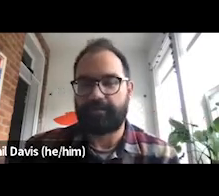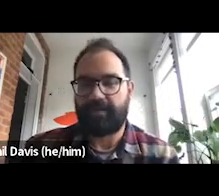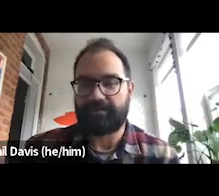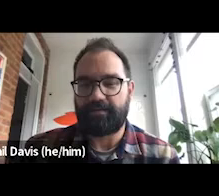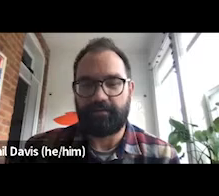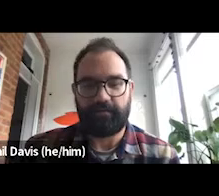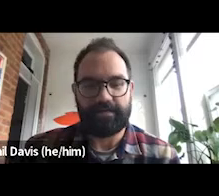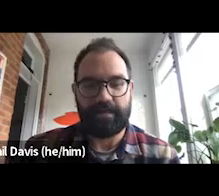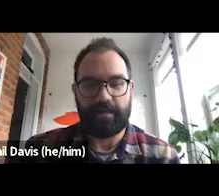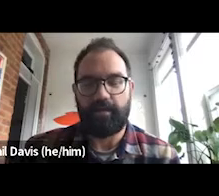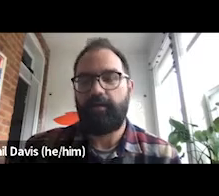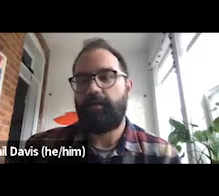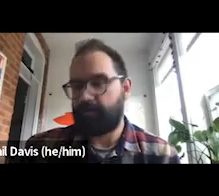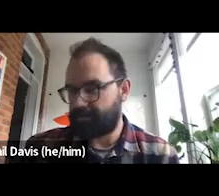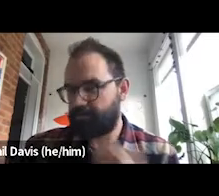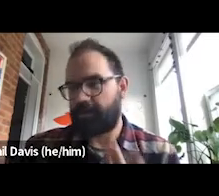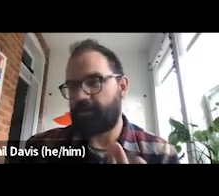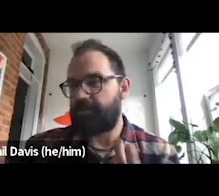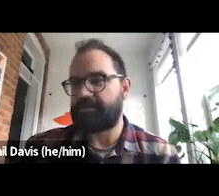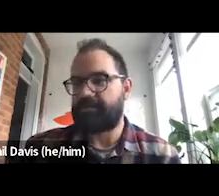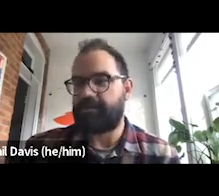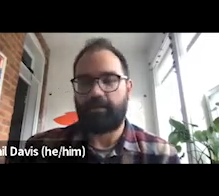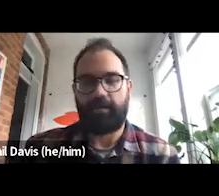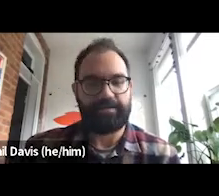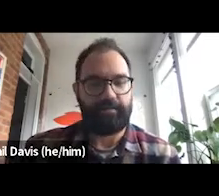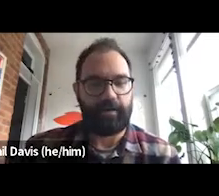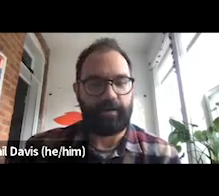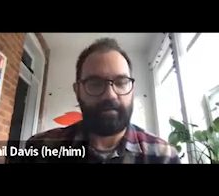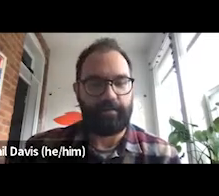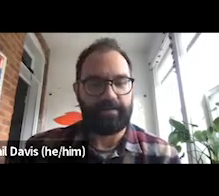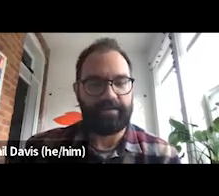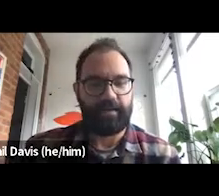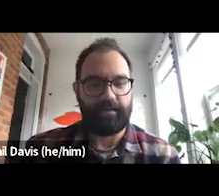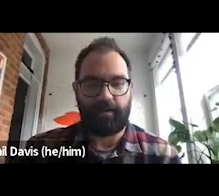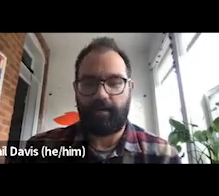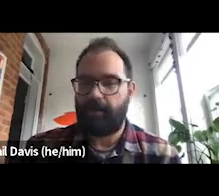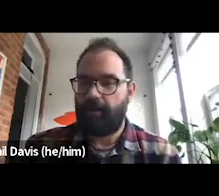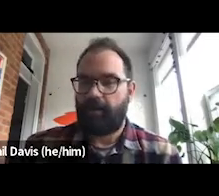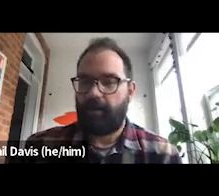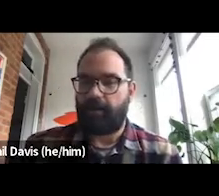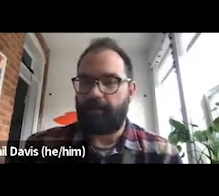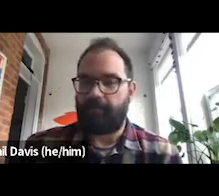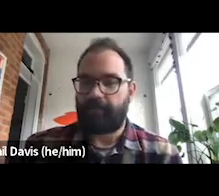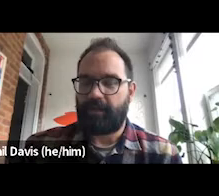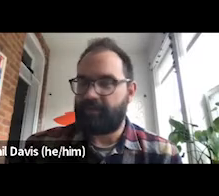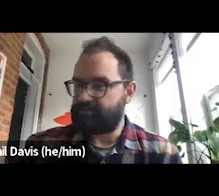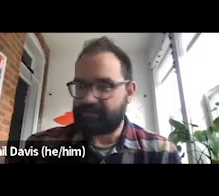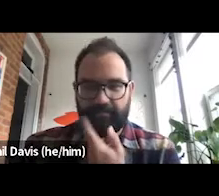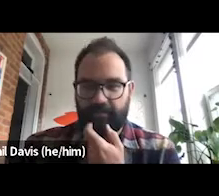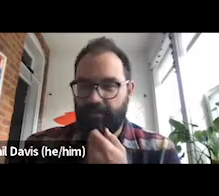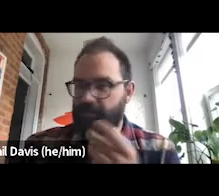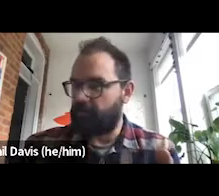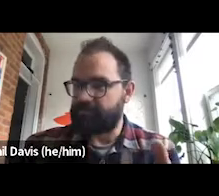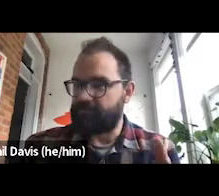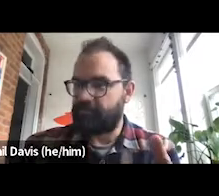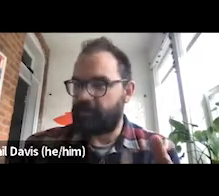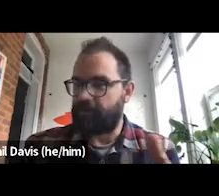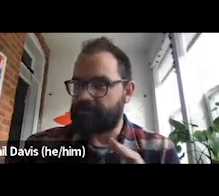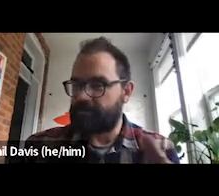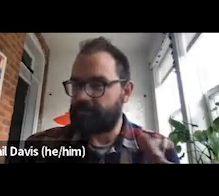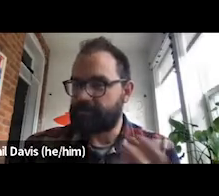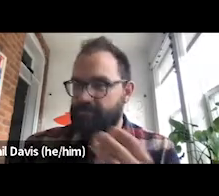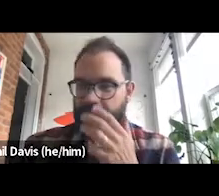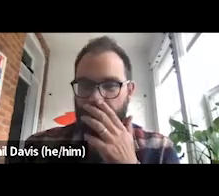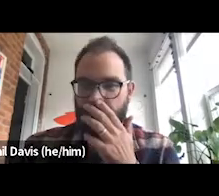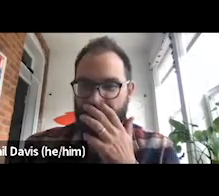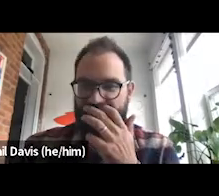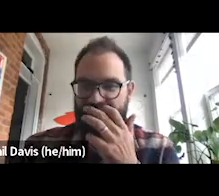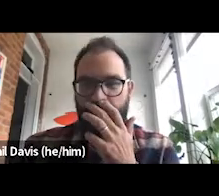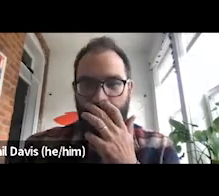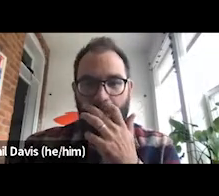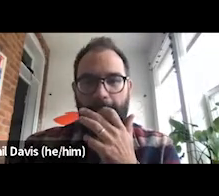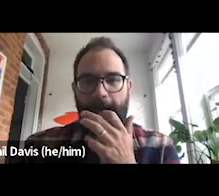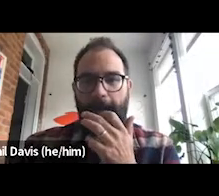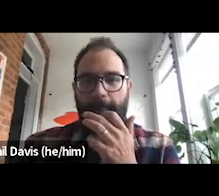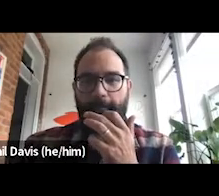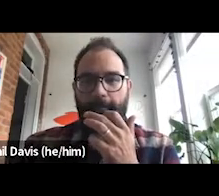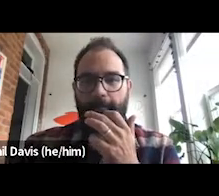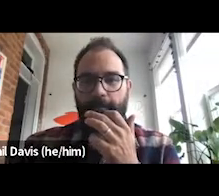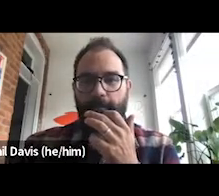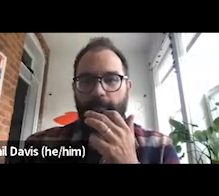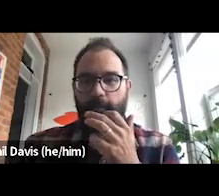So Towson University and the college not fine arts.